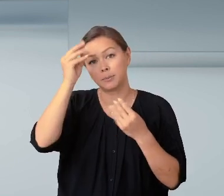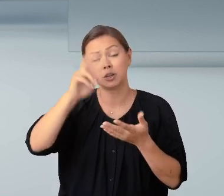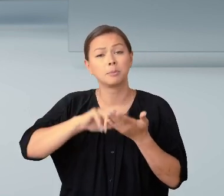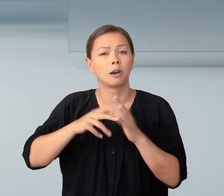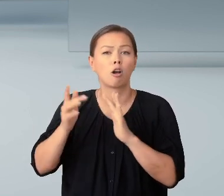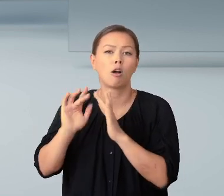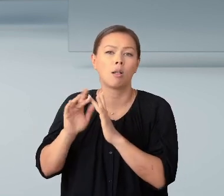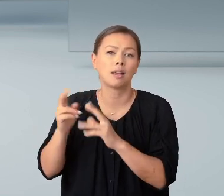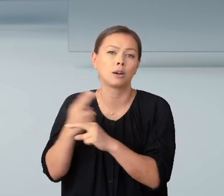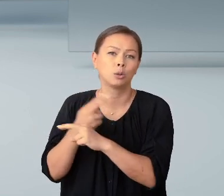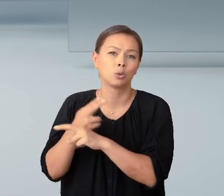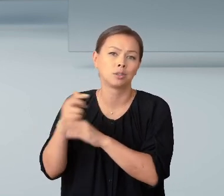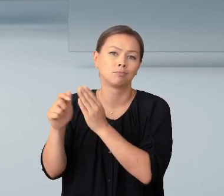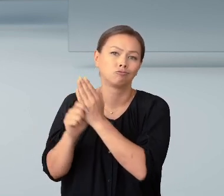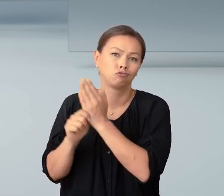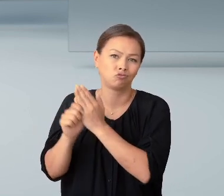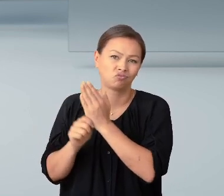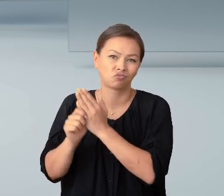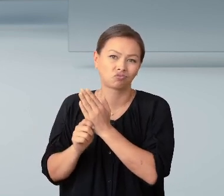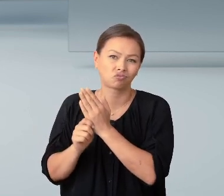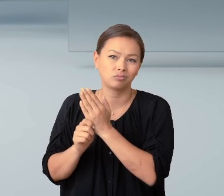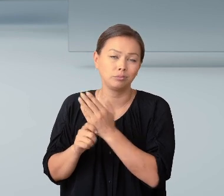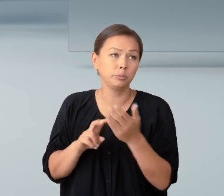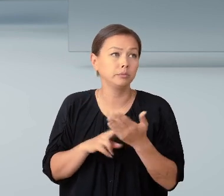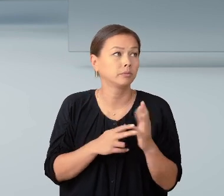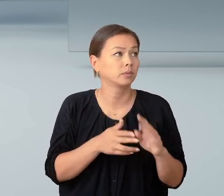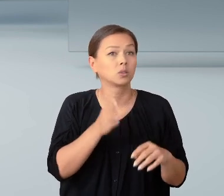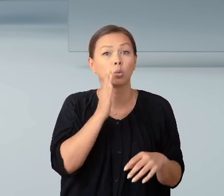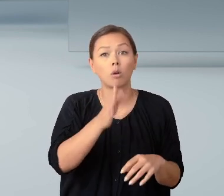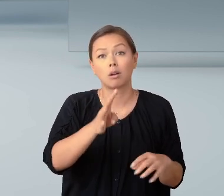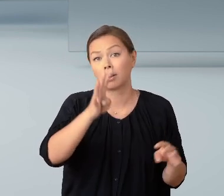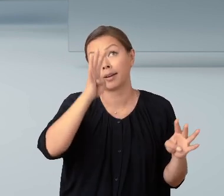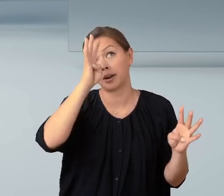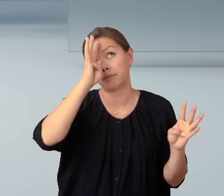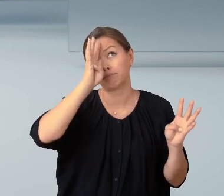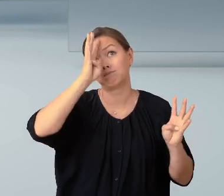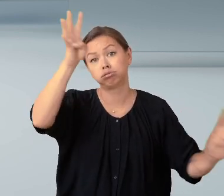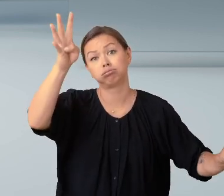user manual. You're not going to get any fabricated information.